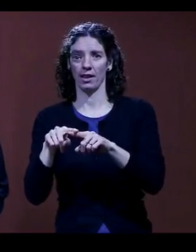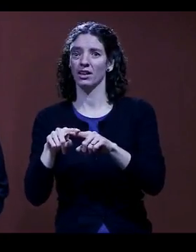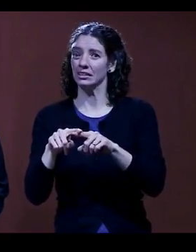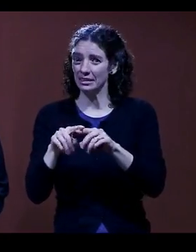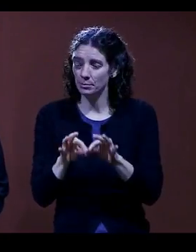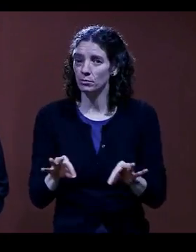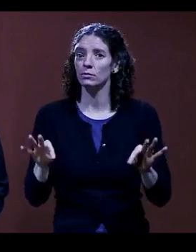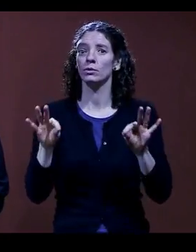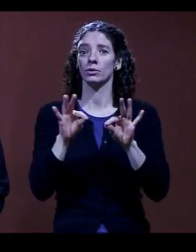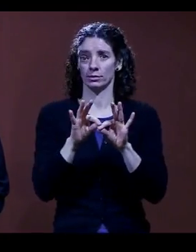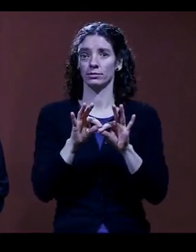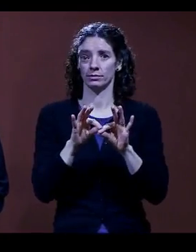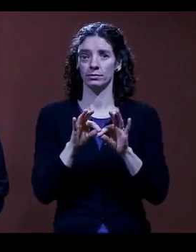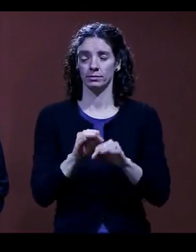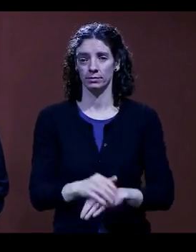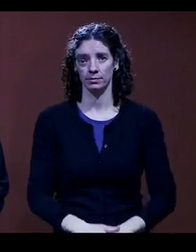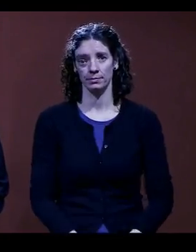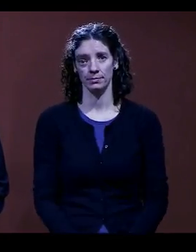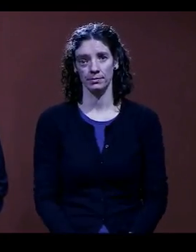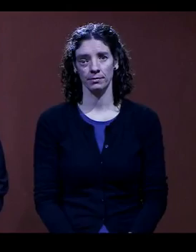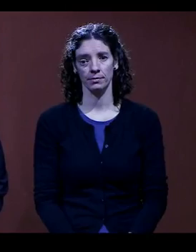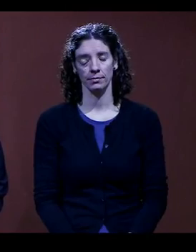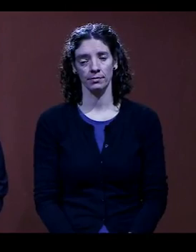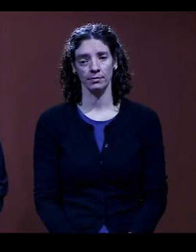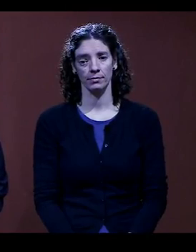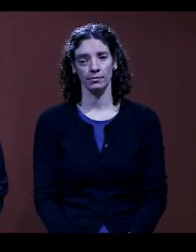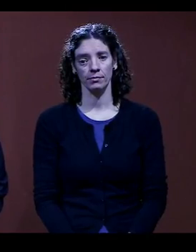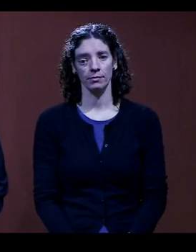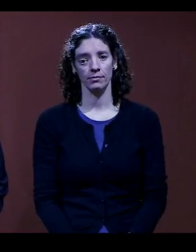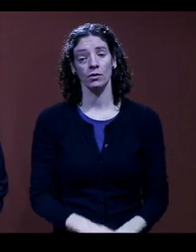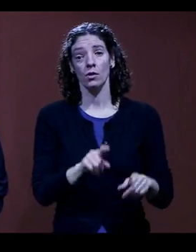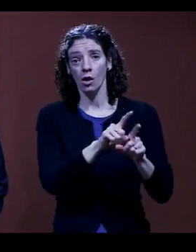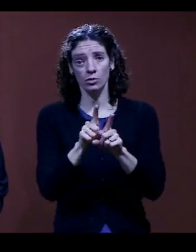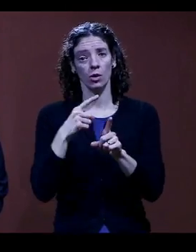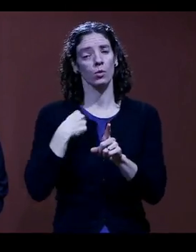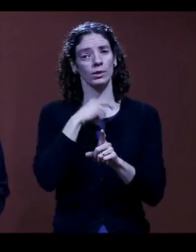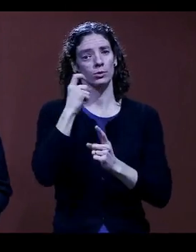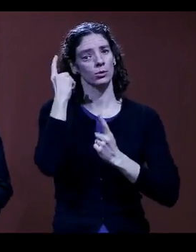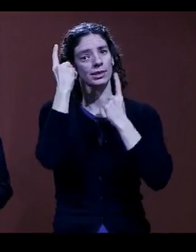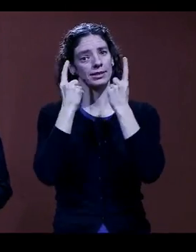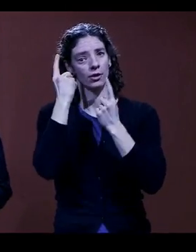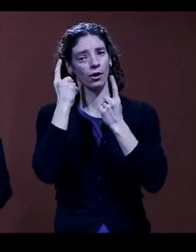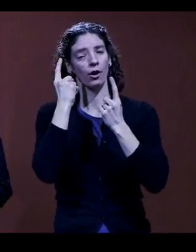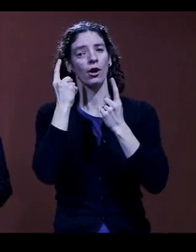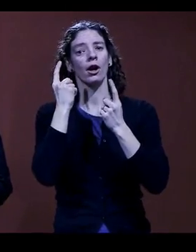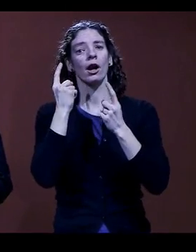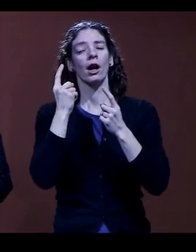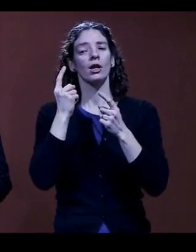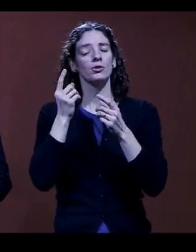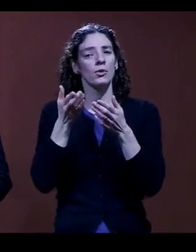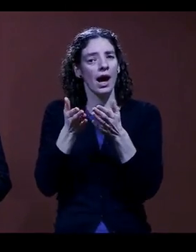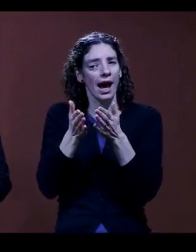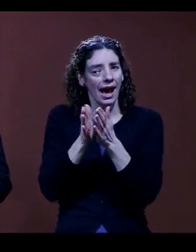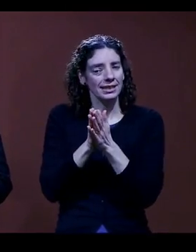An important part to consider is asking for information on response rate and representativeness.